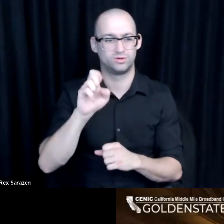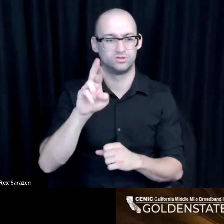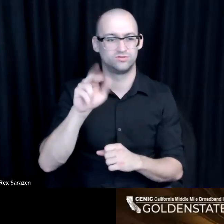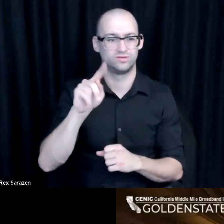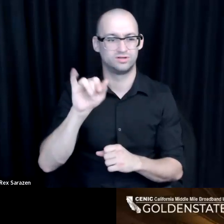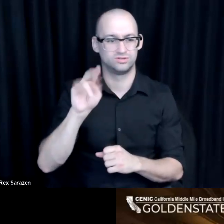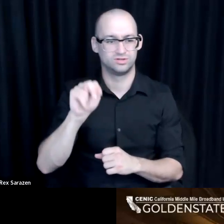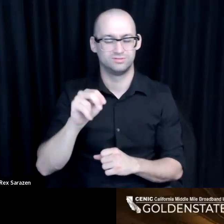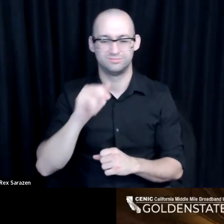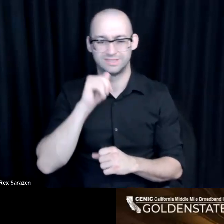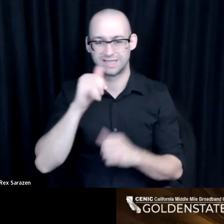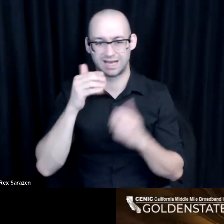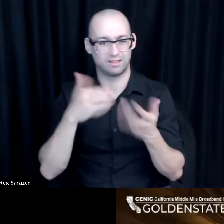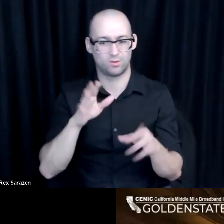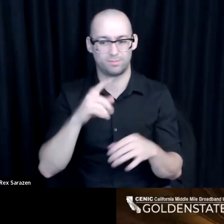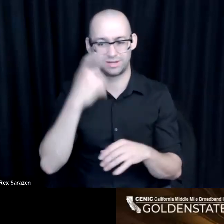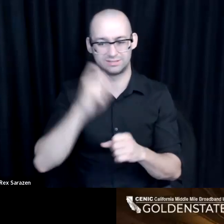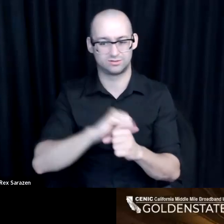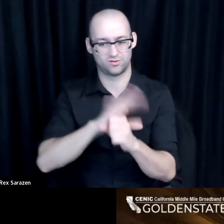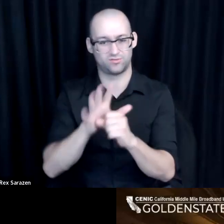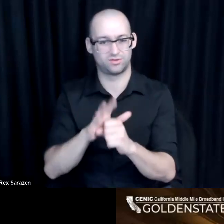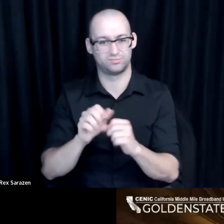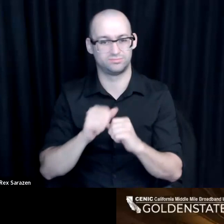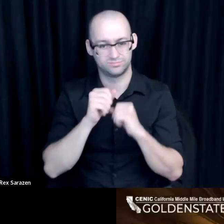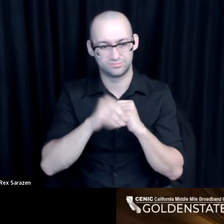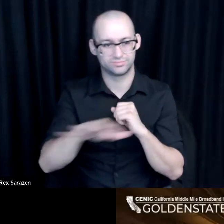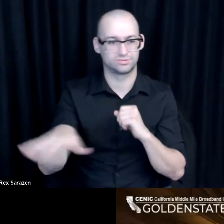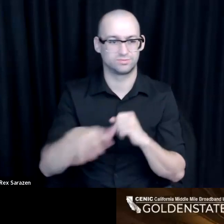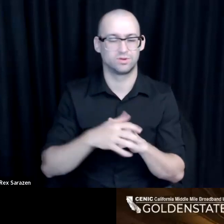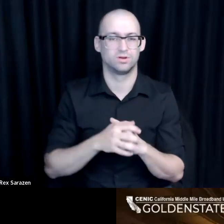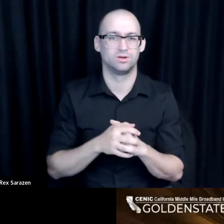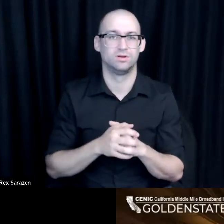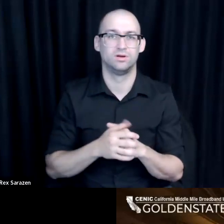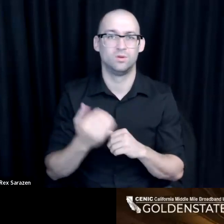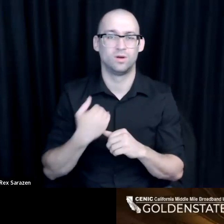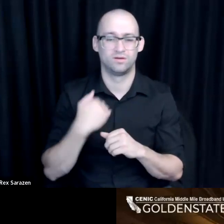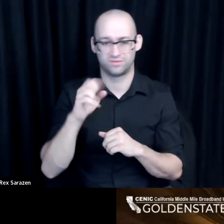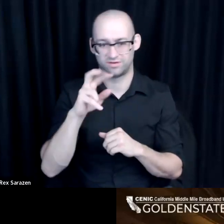of transmitting Covid. So we ended up having a an event at my house in Southern California,